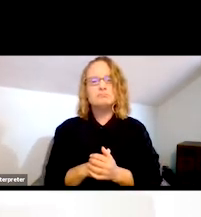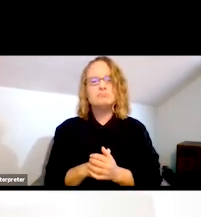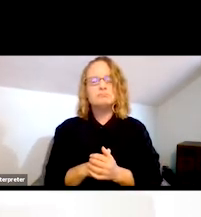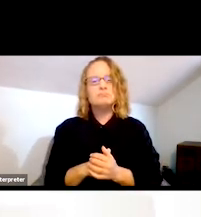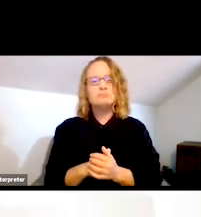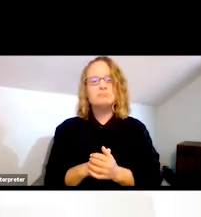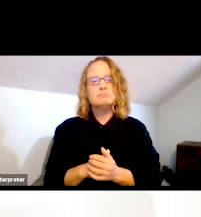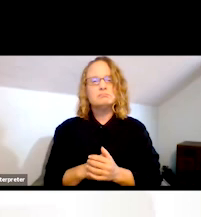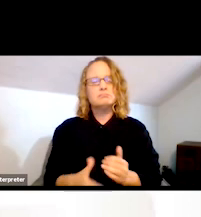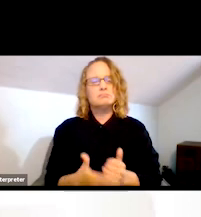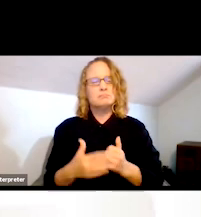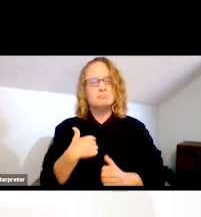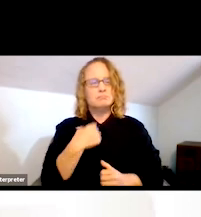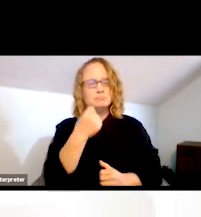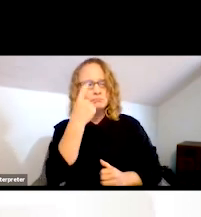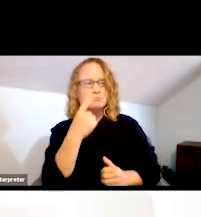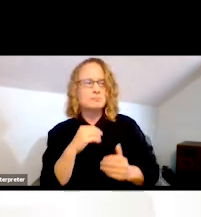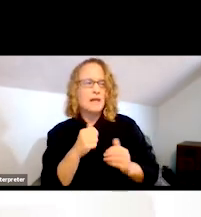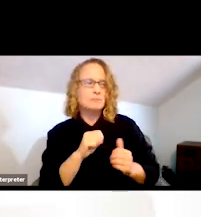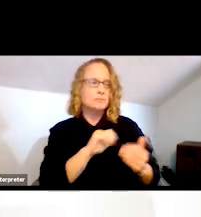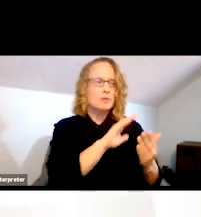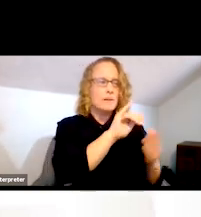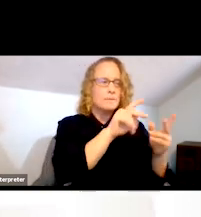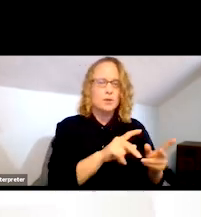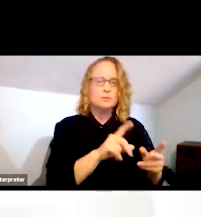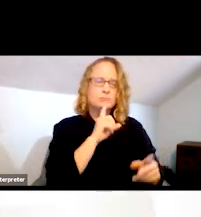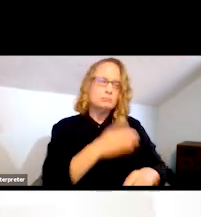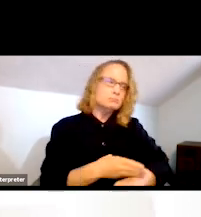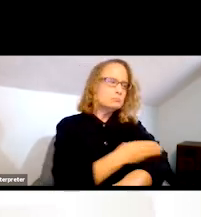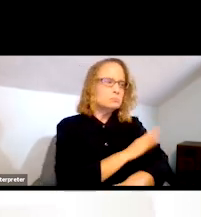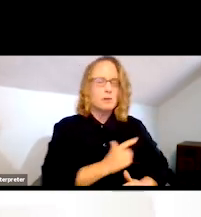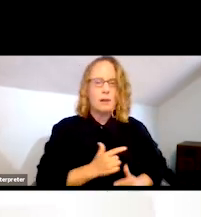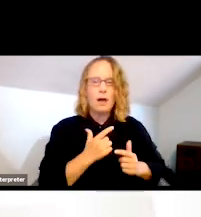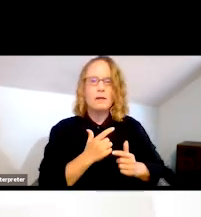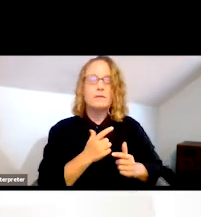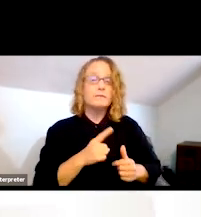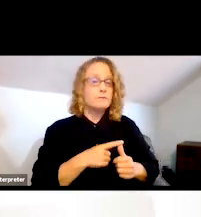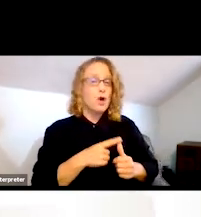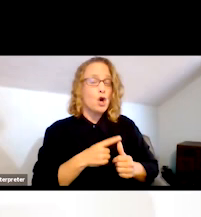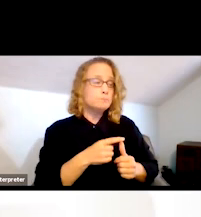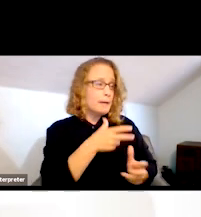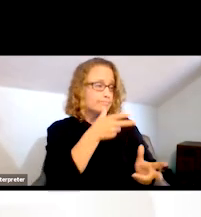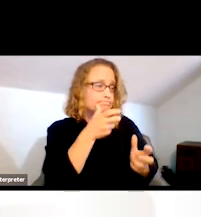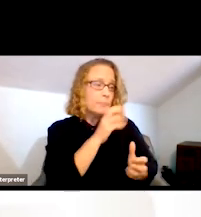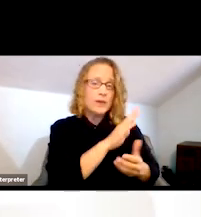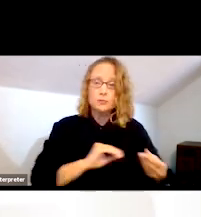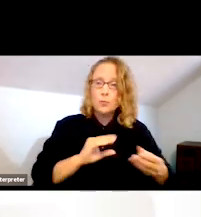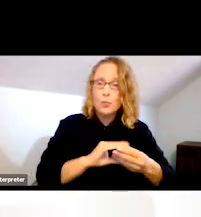and understanding that individual. And so, for me, all of that speaks toward ways